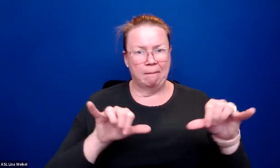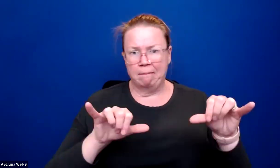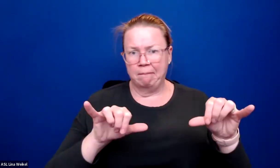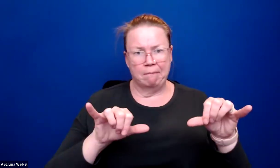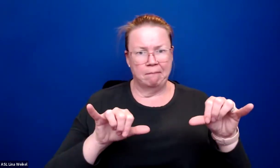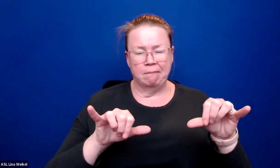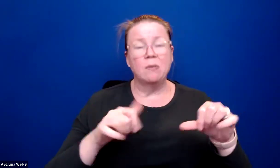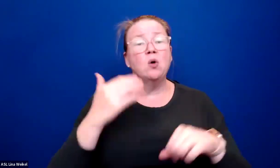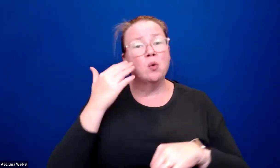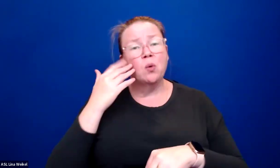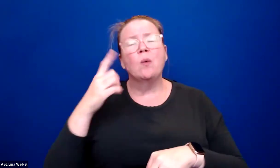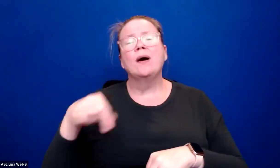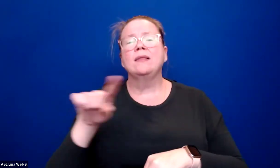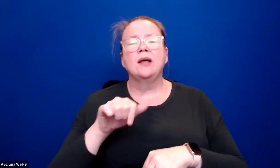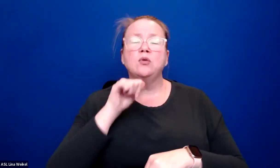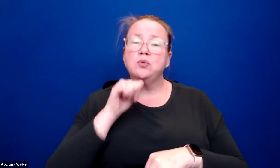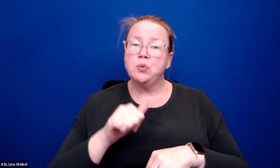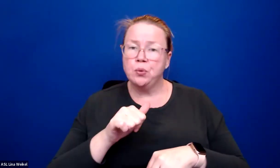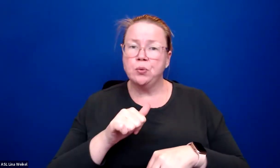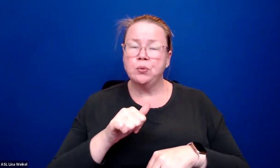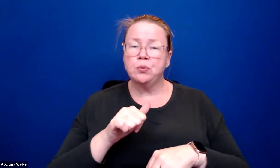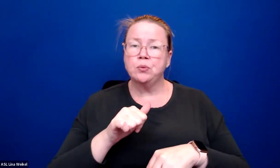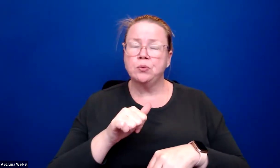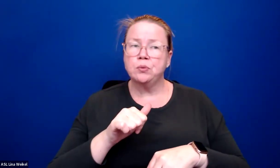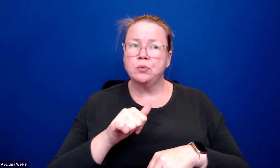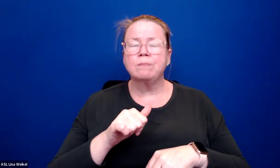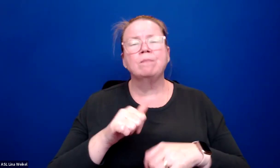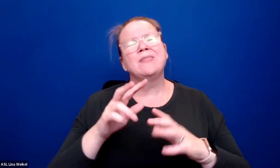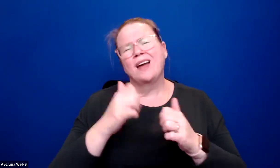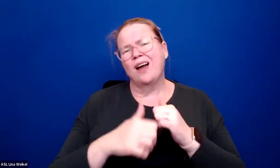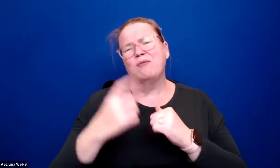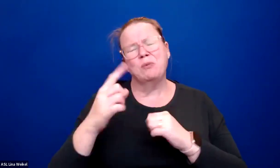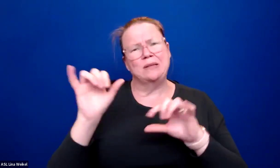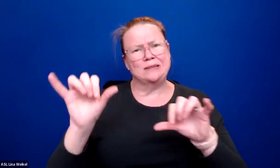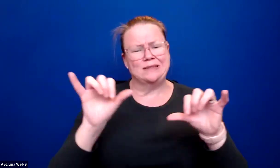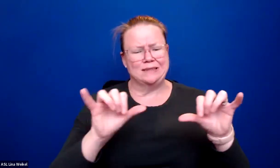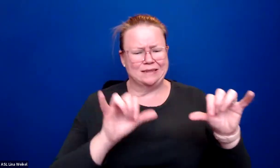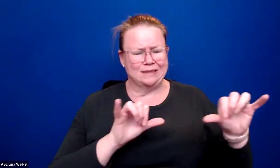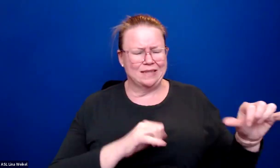Elissa w/ APRIL: you know, they just they don't. Elissa w/ APRIL: Everyone is the same, you know. There's no